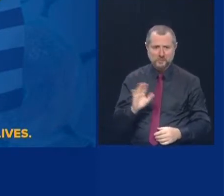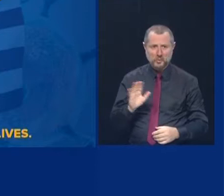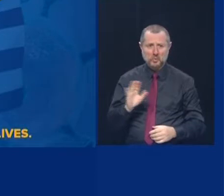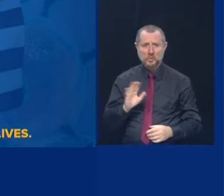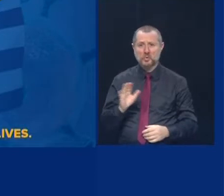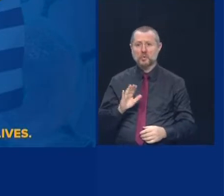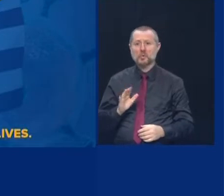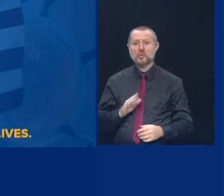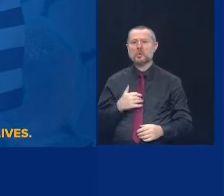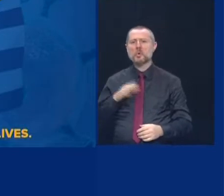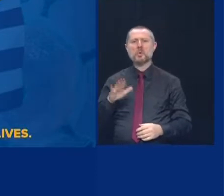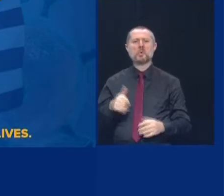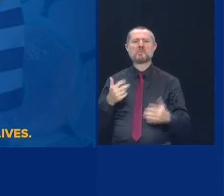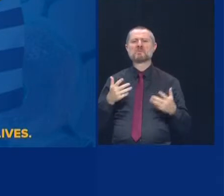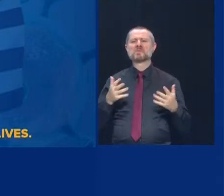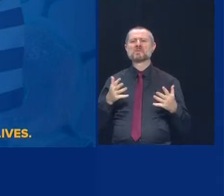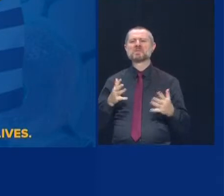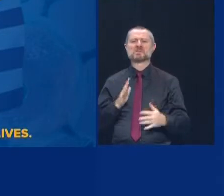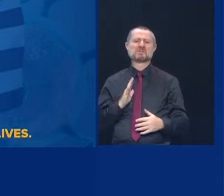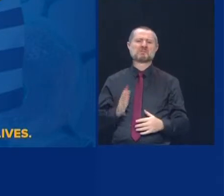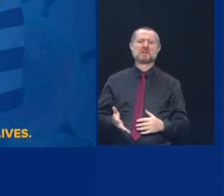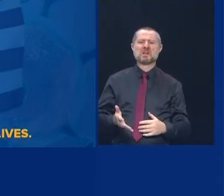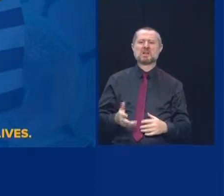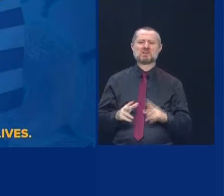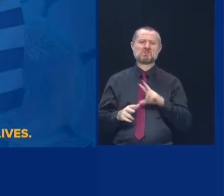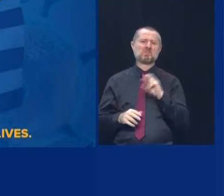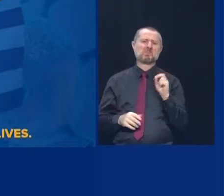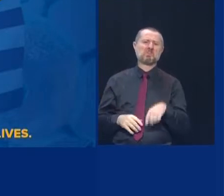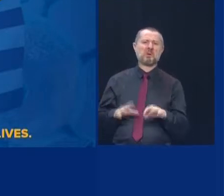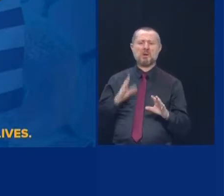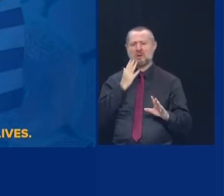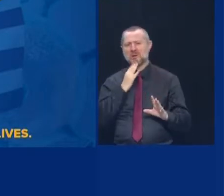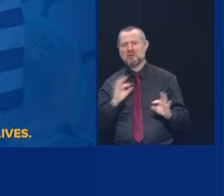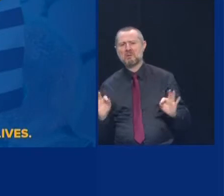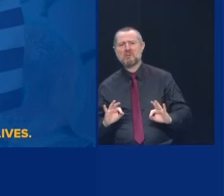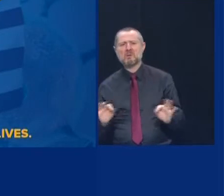INFECTION RATES IN THE UNITED STATES.